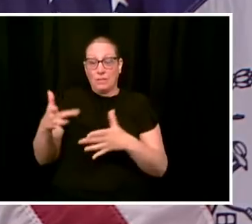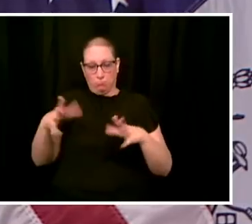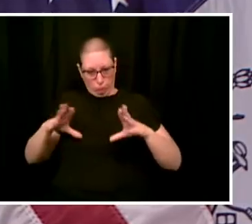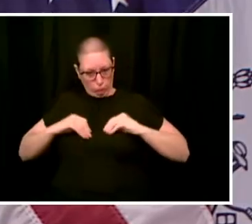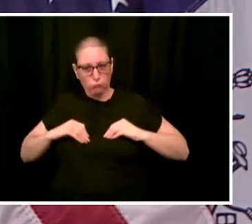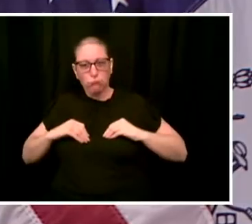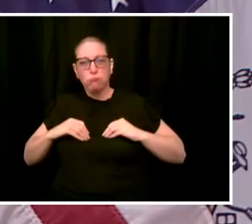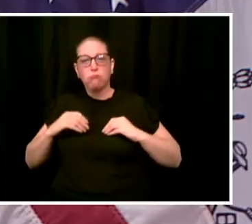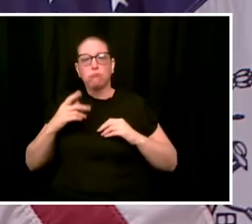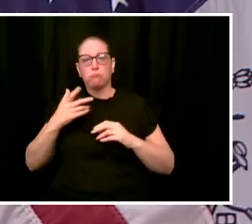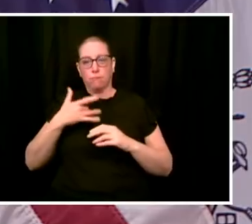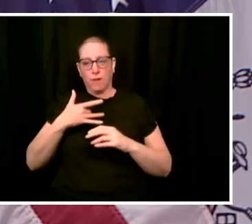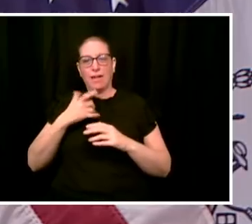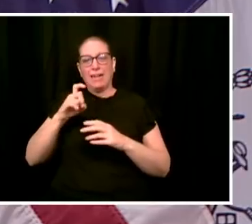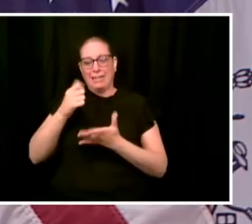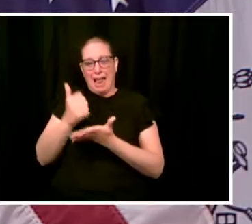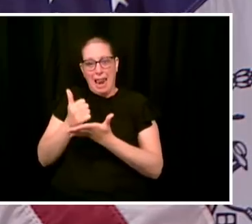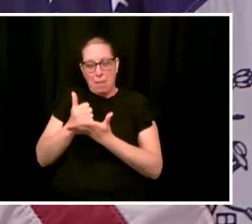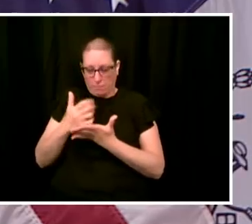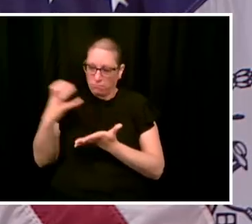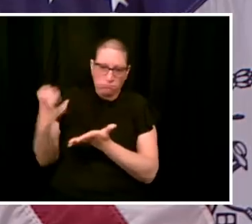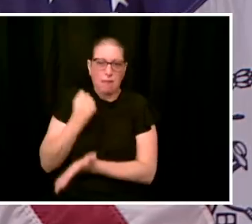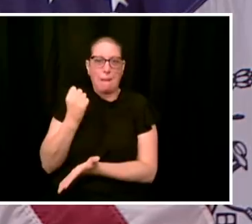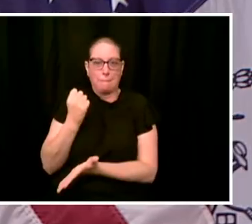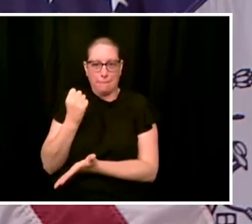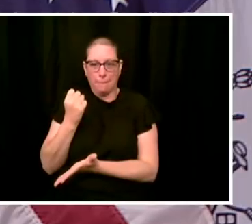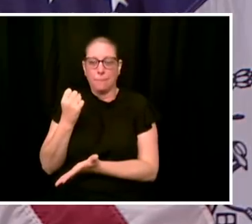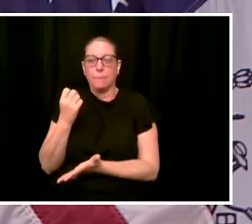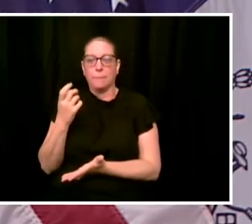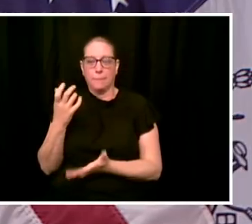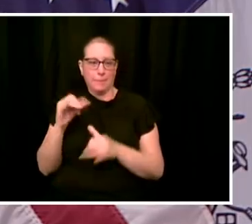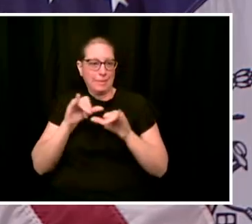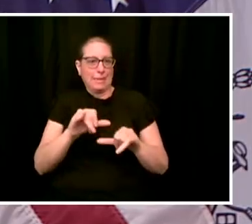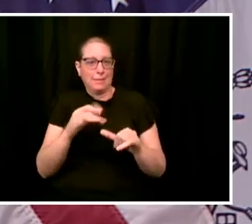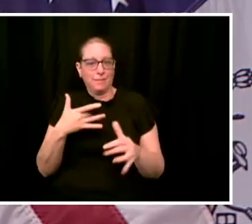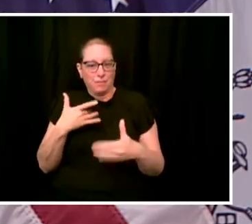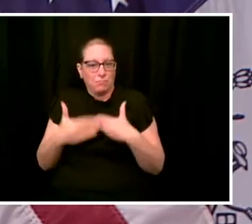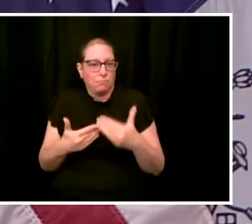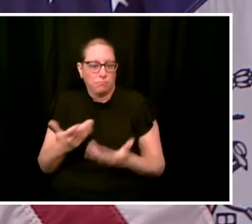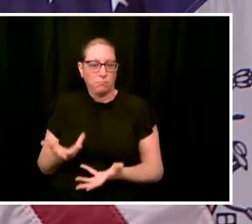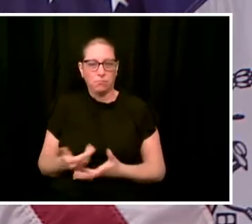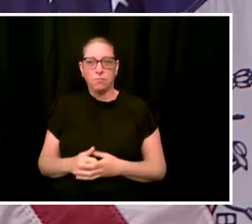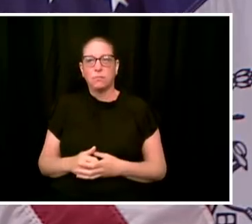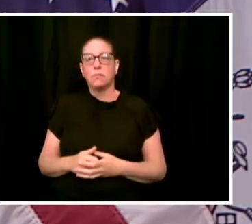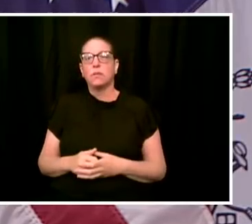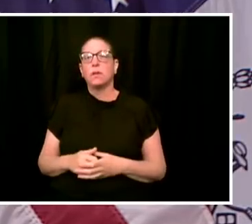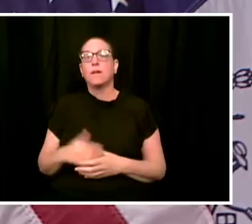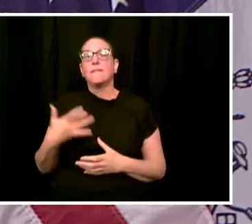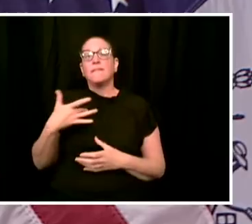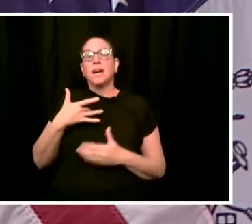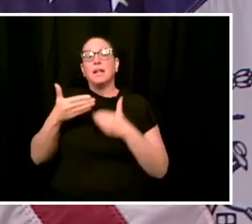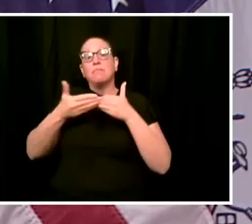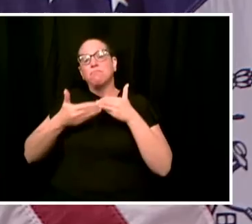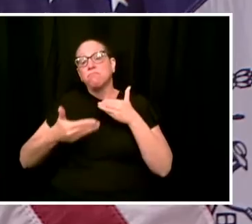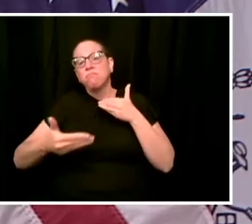IS SOMETHING F OR A VICTORY. THE GOAL HERE IS TO TRY TO SUSTAIN IT AND MAKE SURE IT IS AS DEEP AS